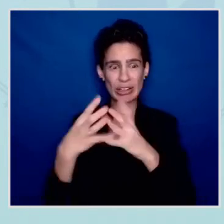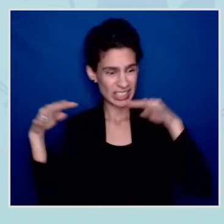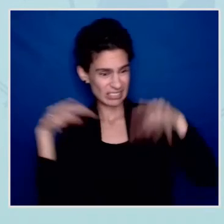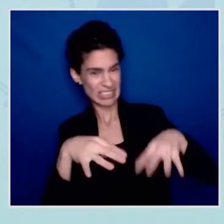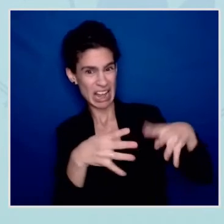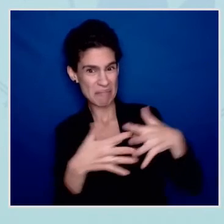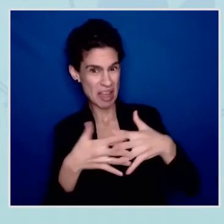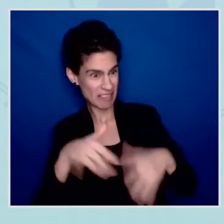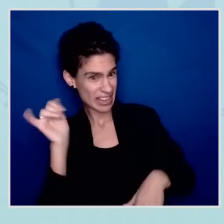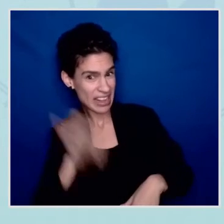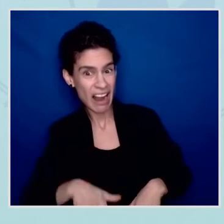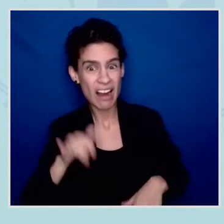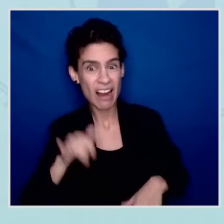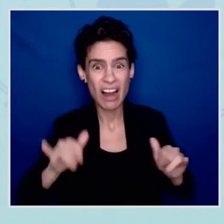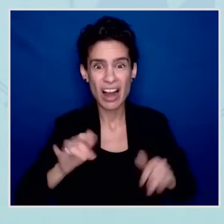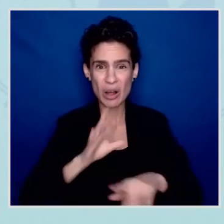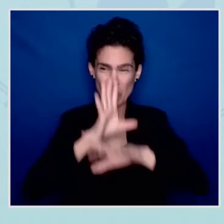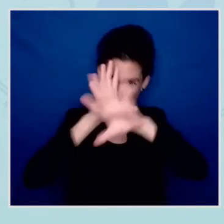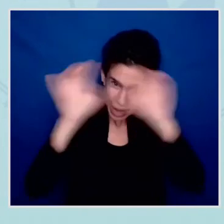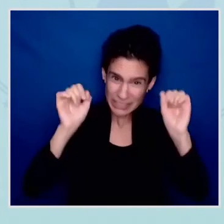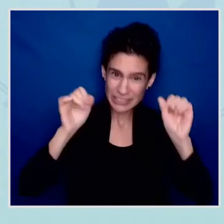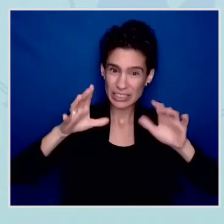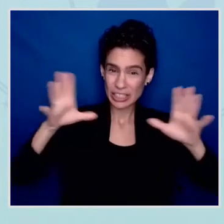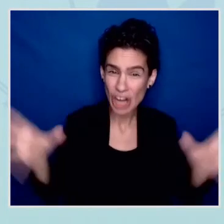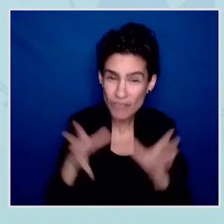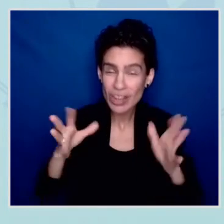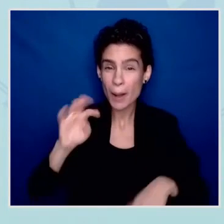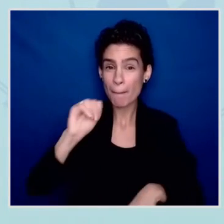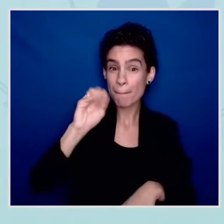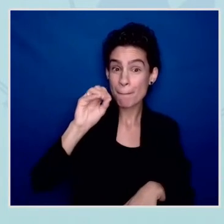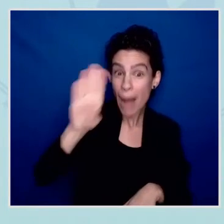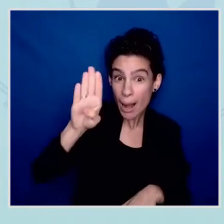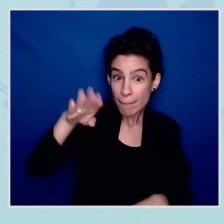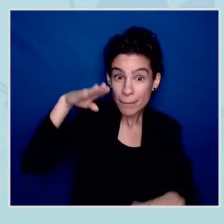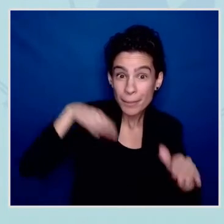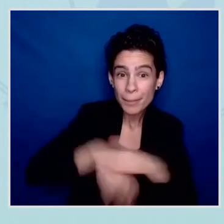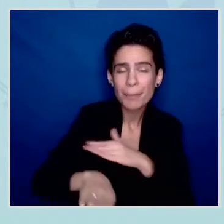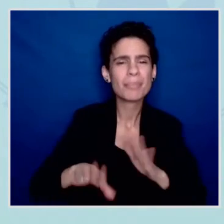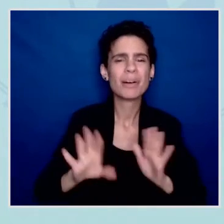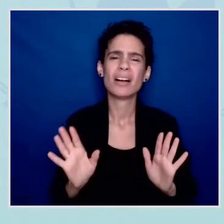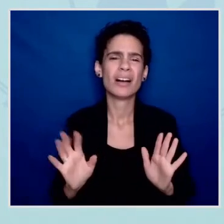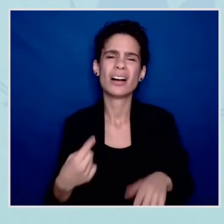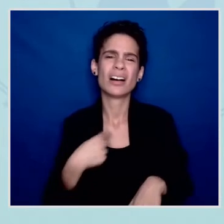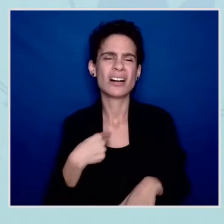THE DAMAGE DONE TO OUR REPUTATION AROUND THE WORLD BY